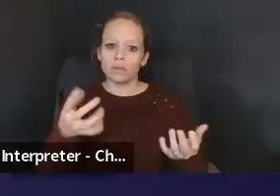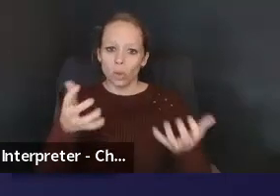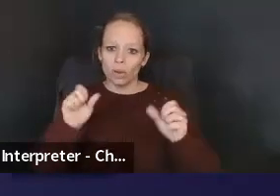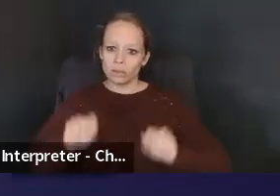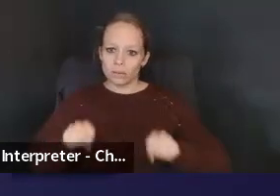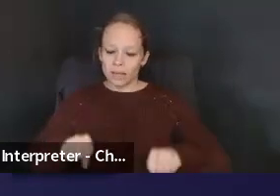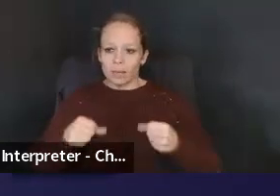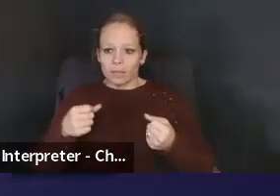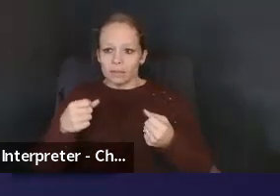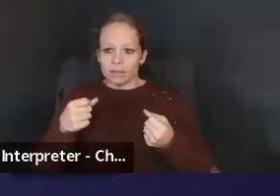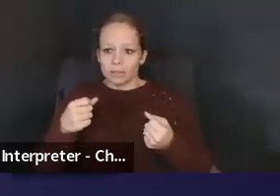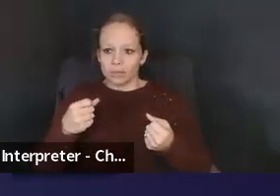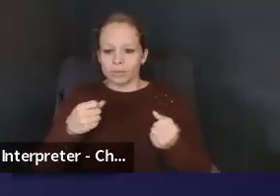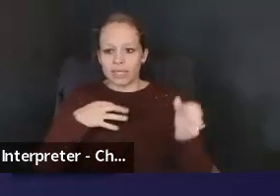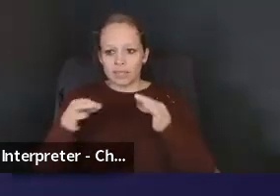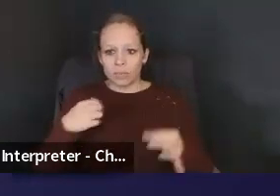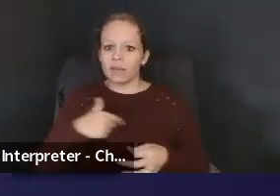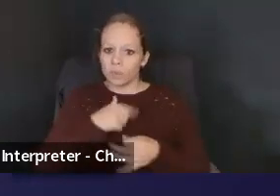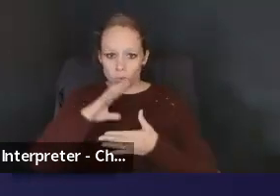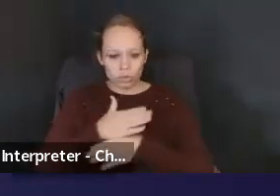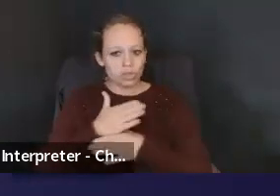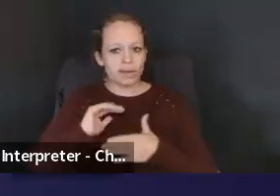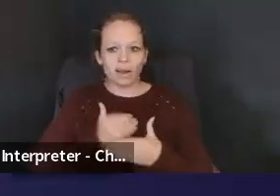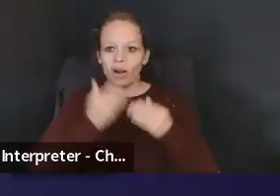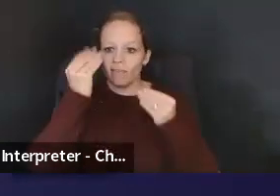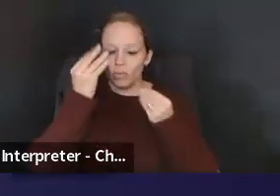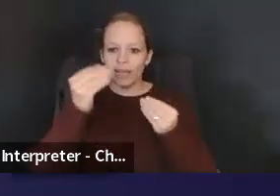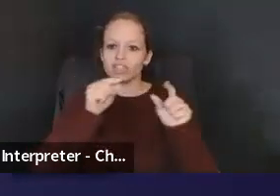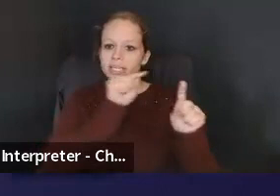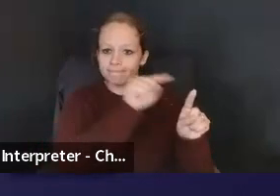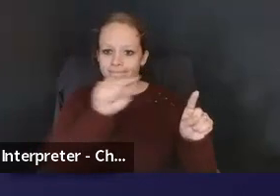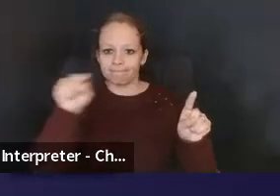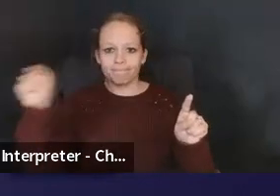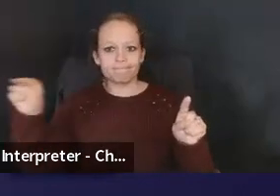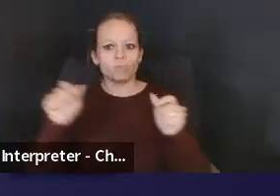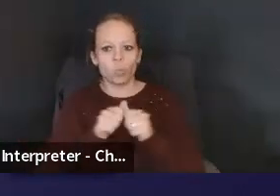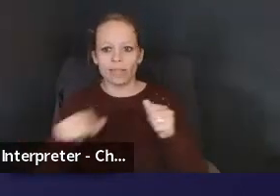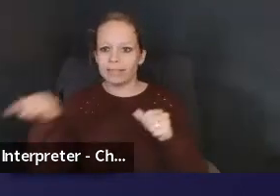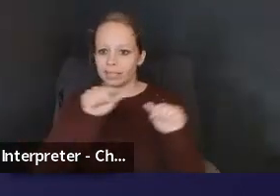you know, we are going to share information here, in these places, with these audiences. We're going